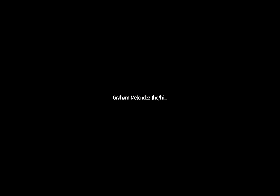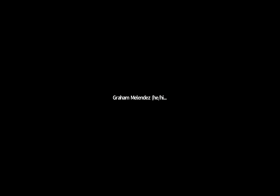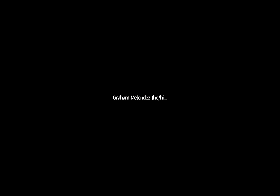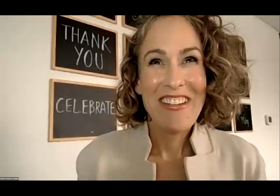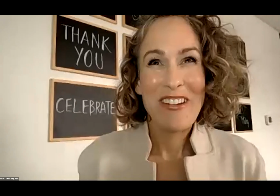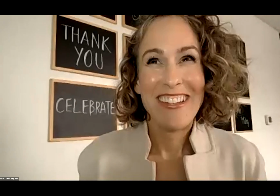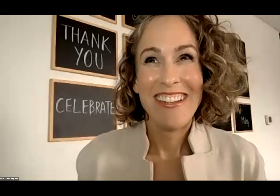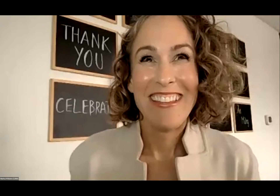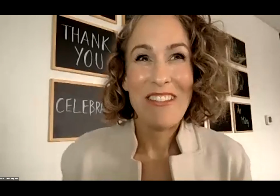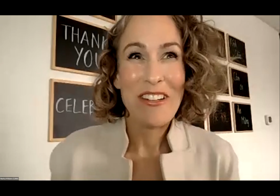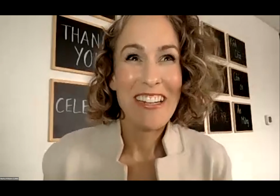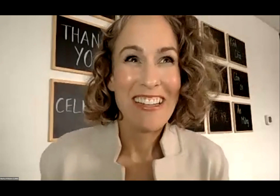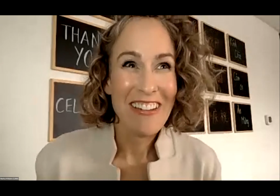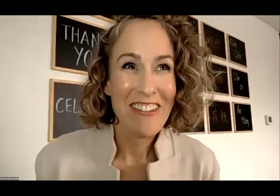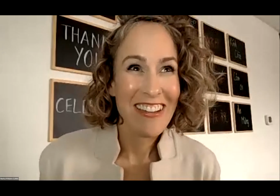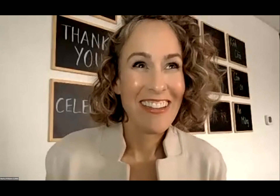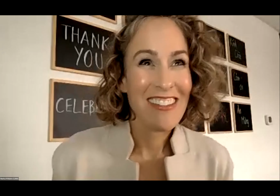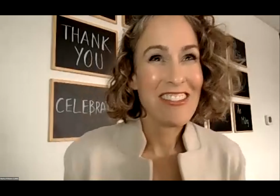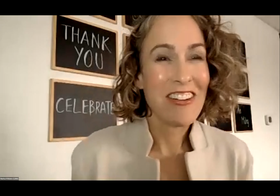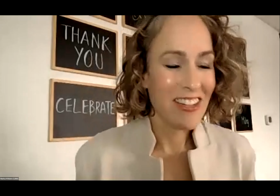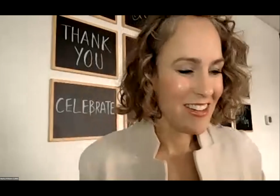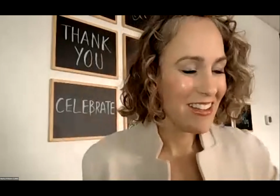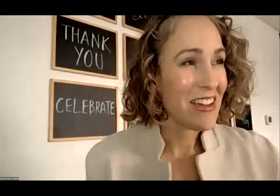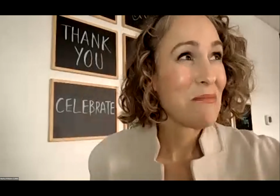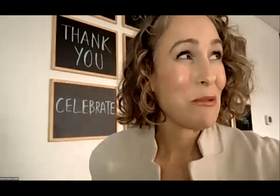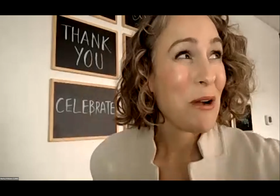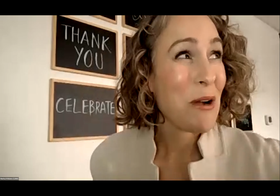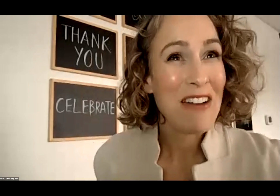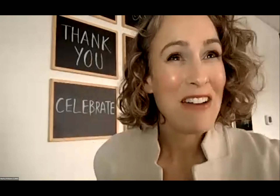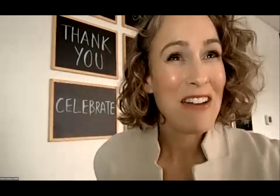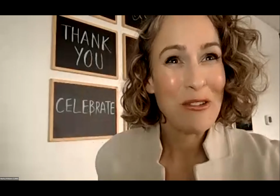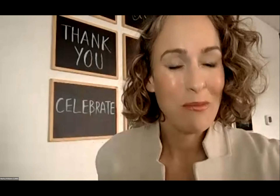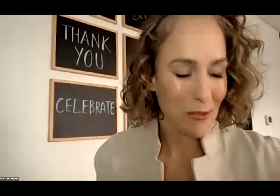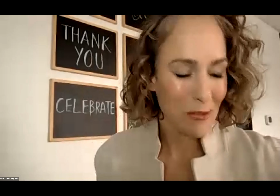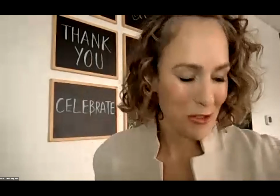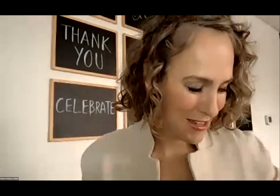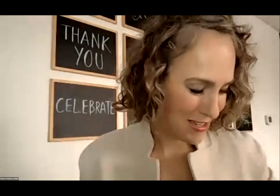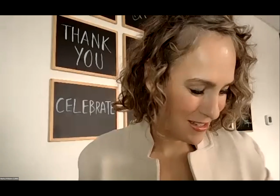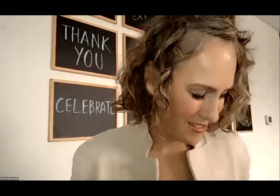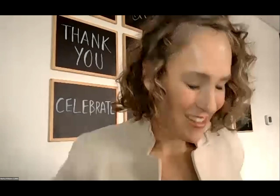Hello everyone, I think we're going to go ahead and get started we probably have a few people joining us